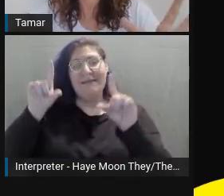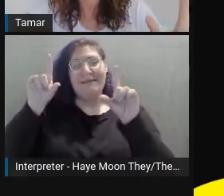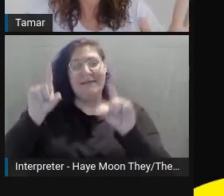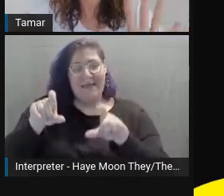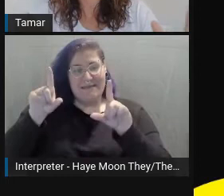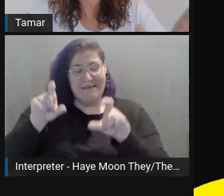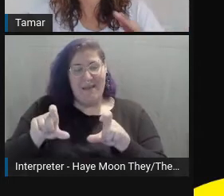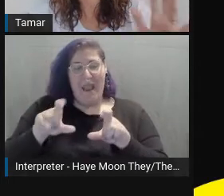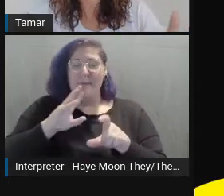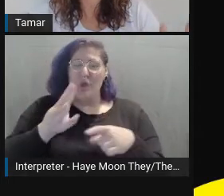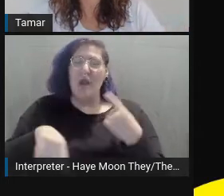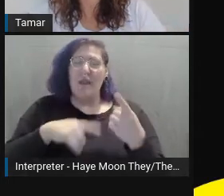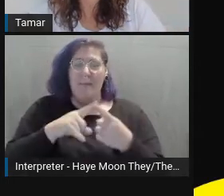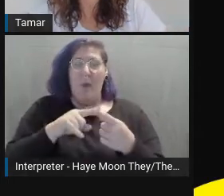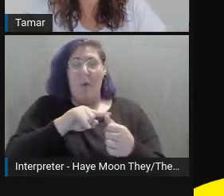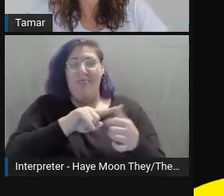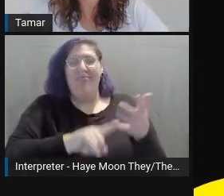Then we'll begin. I hope that was clear for everyone.